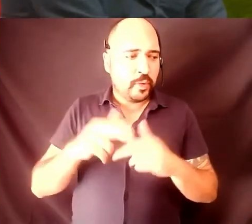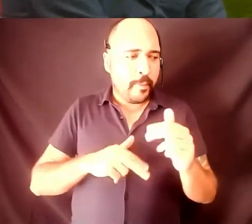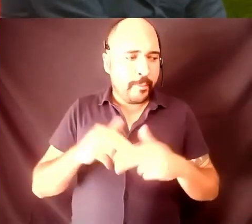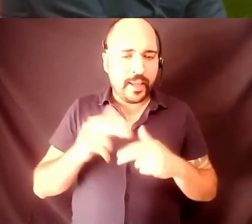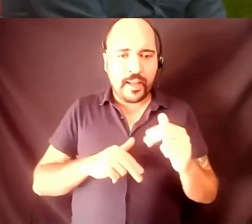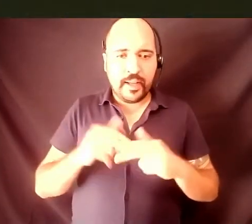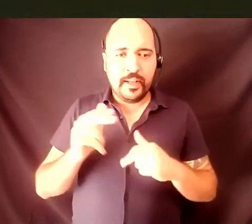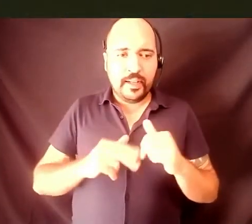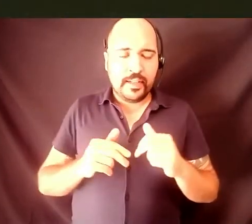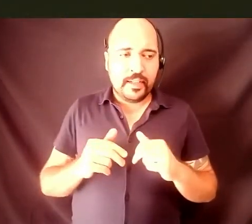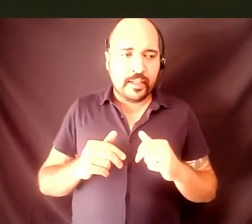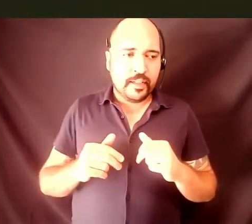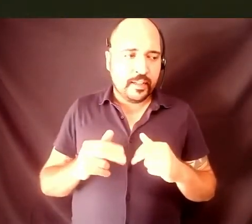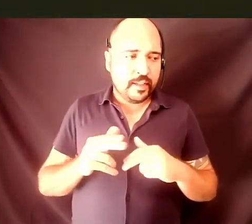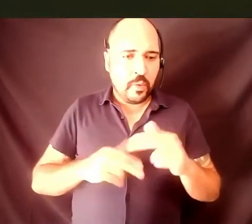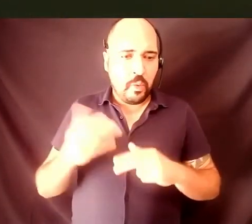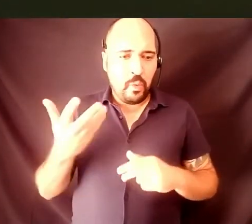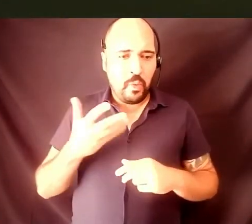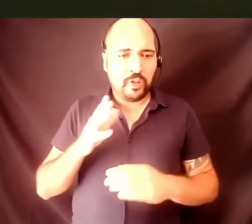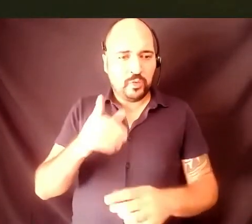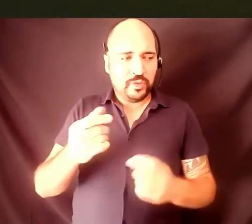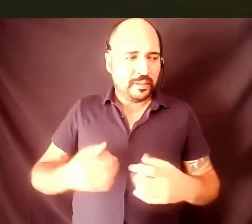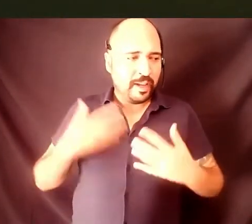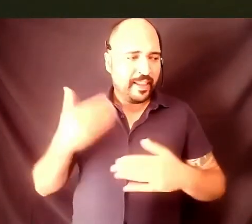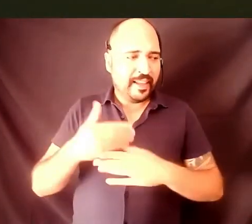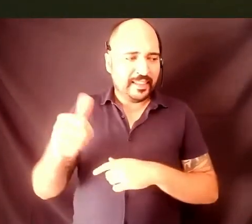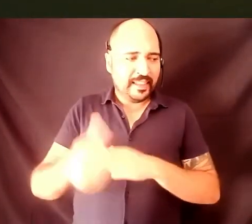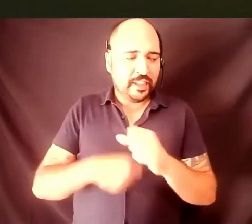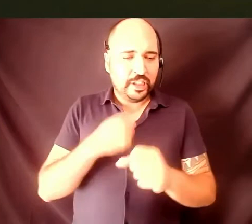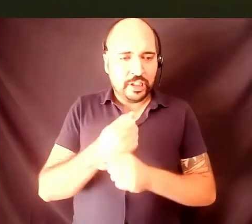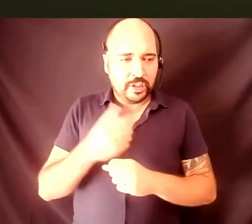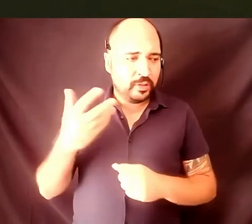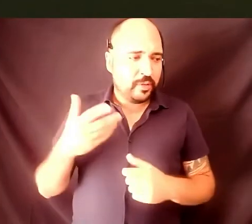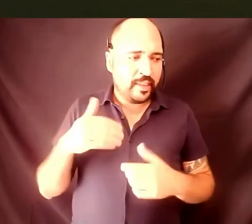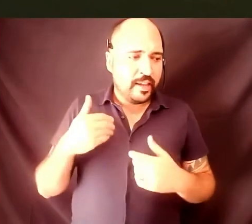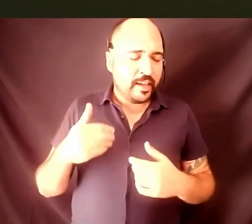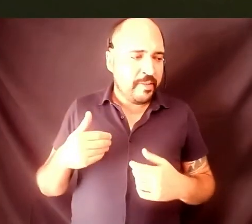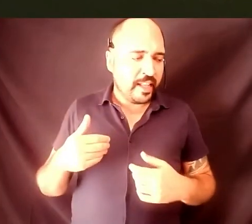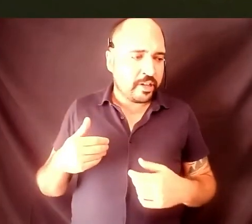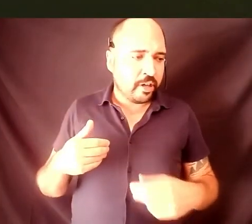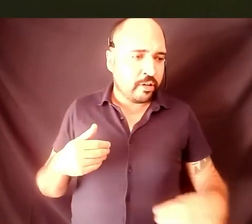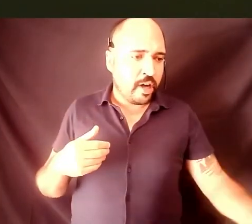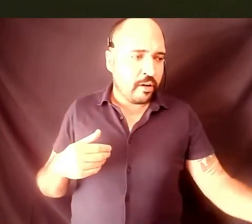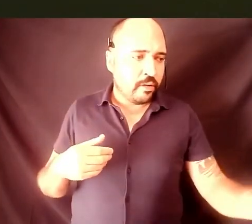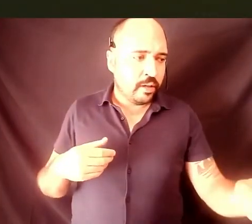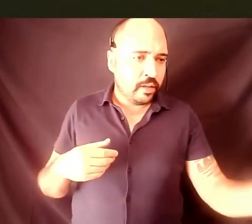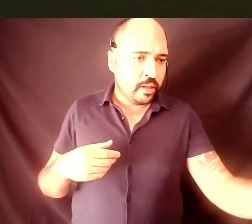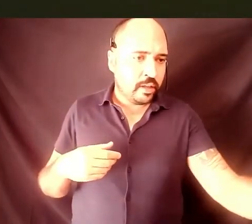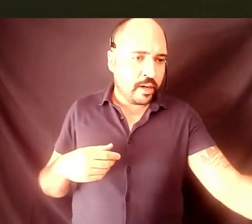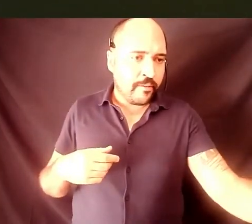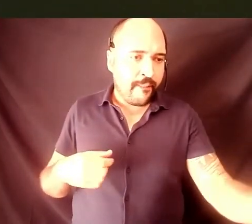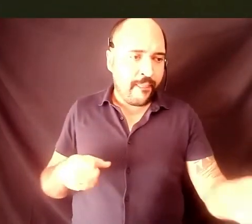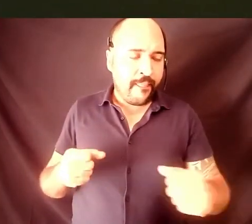What are things that you want your kids to know, that you really can't get into them -- which goes to the point about being co-teachers. Right?